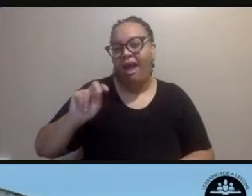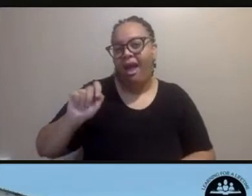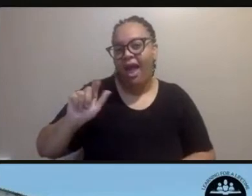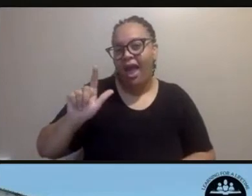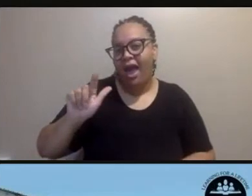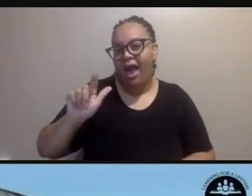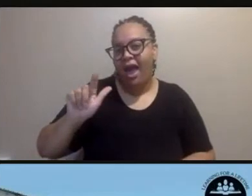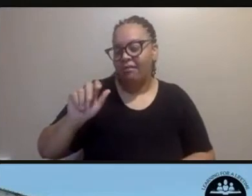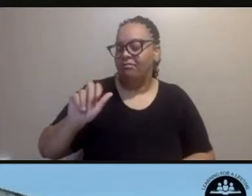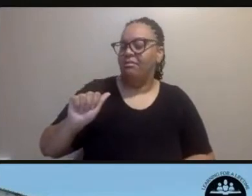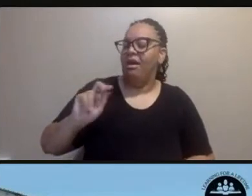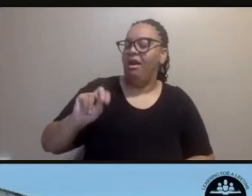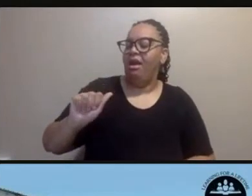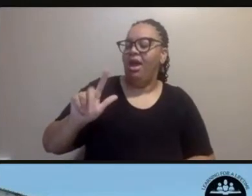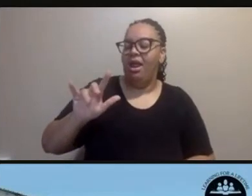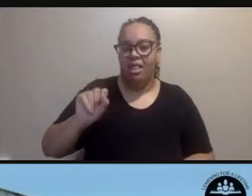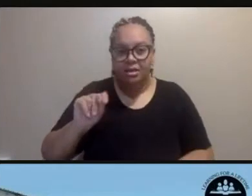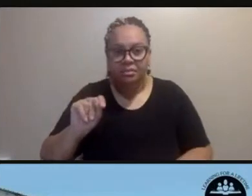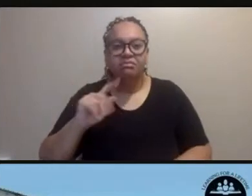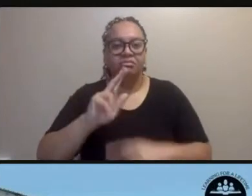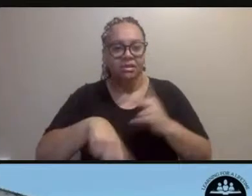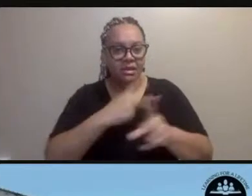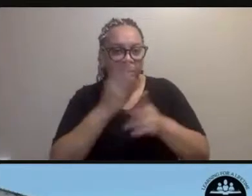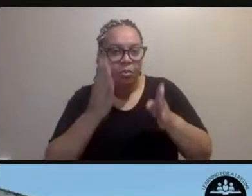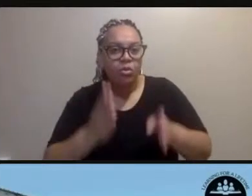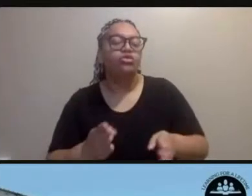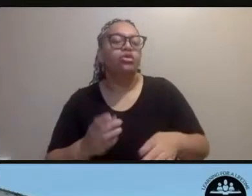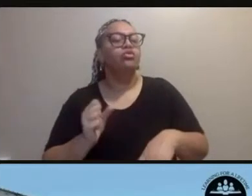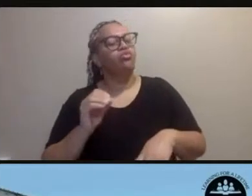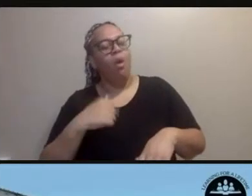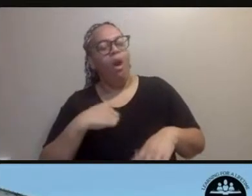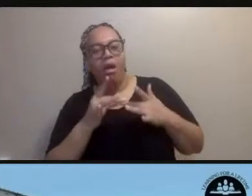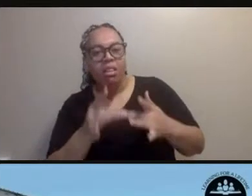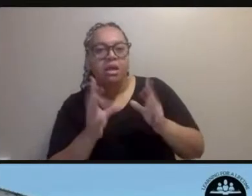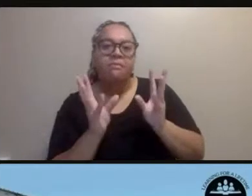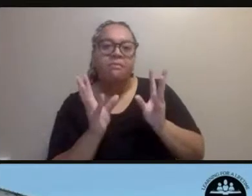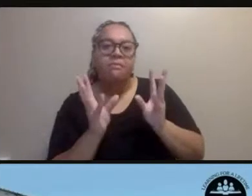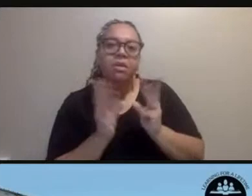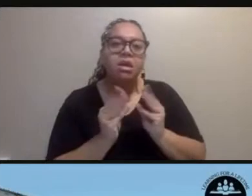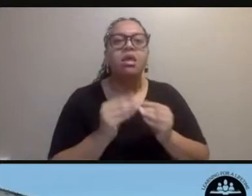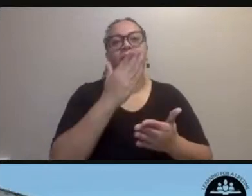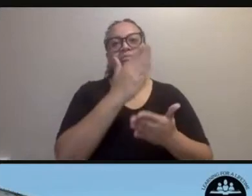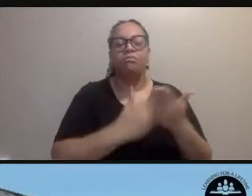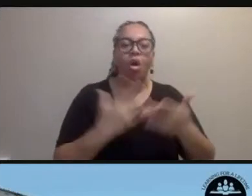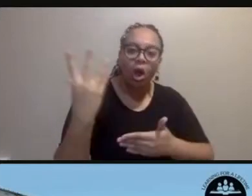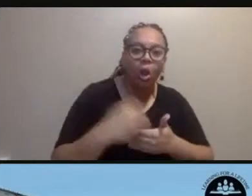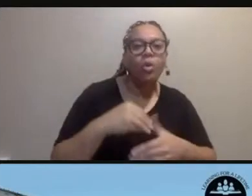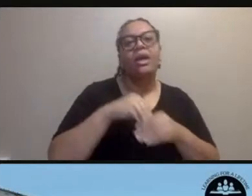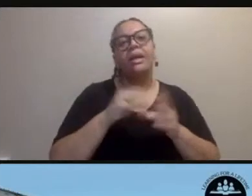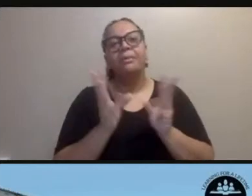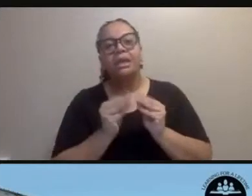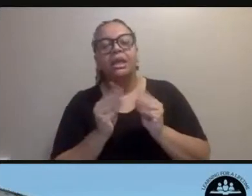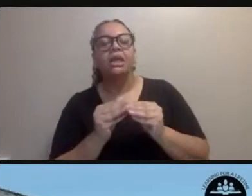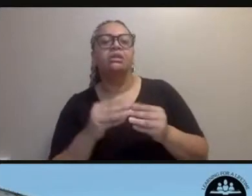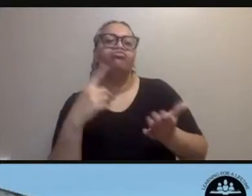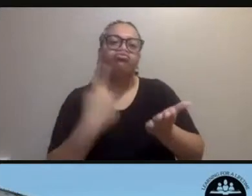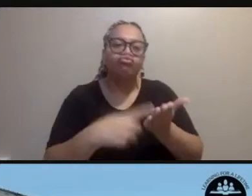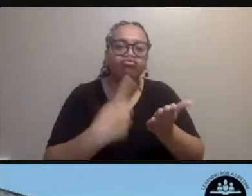THE LEADERSHIP TEAM FOR THE SERVICE DESK BEING AN ANALYST KIND OF THE RIGHT HAND